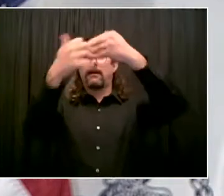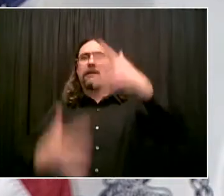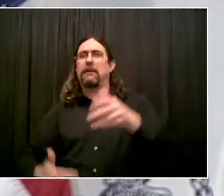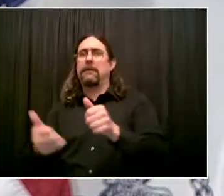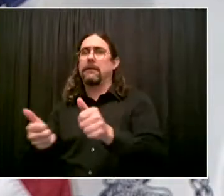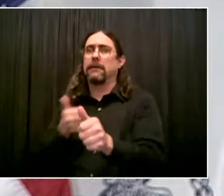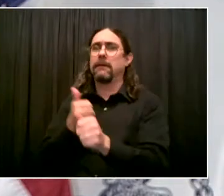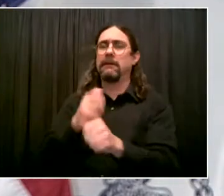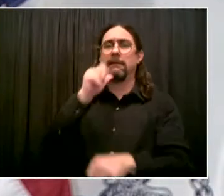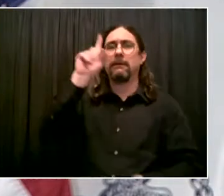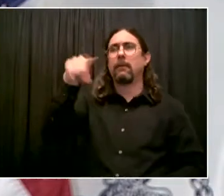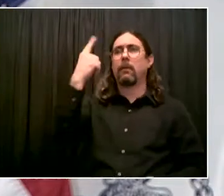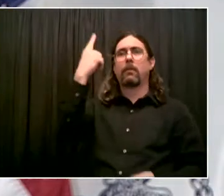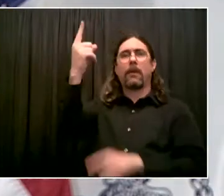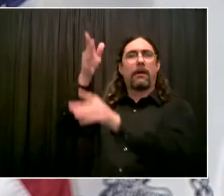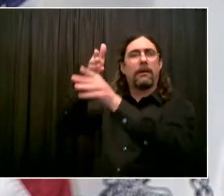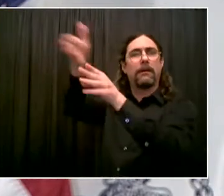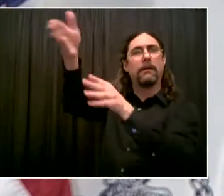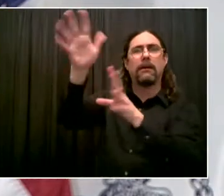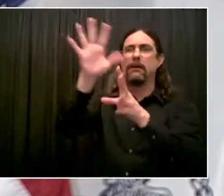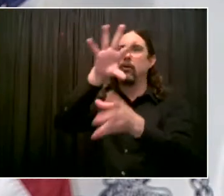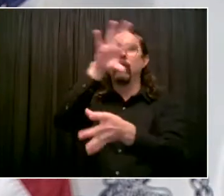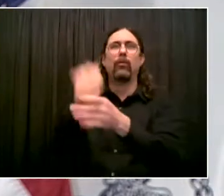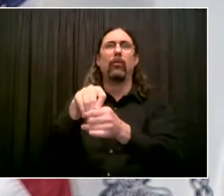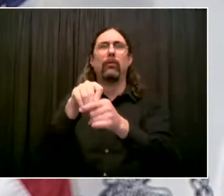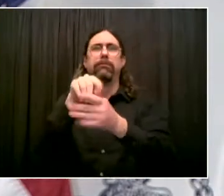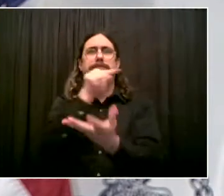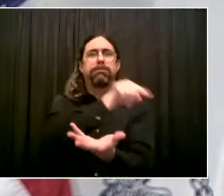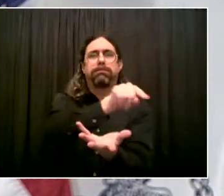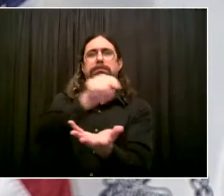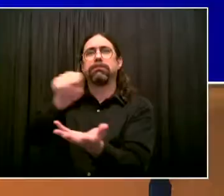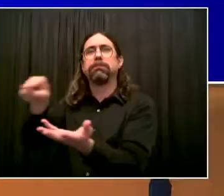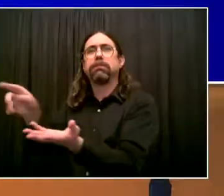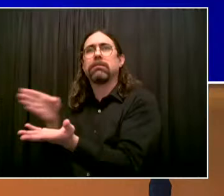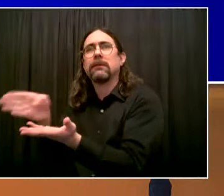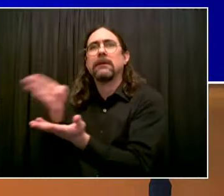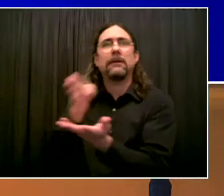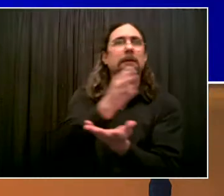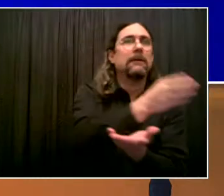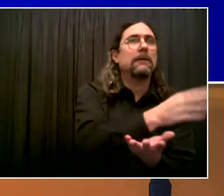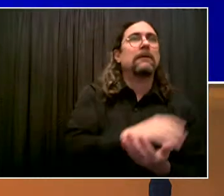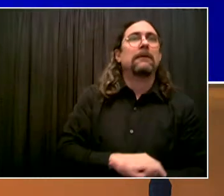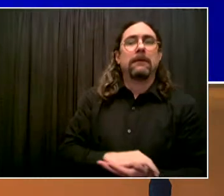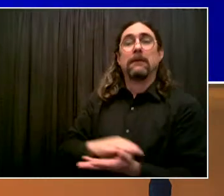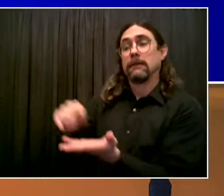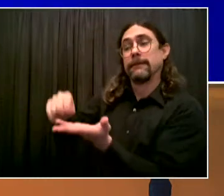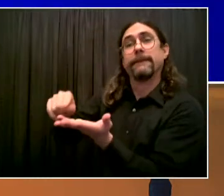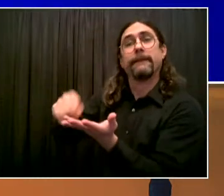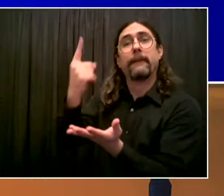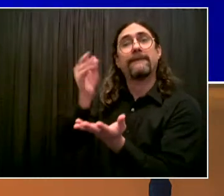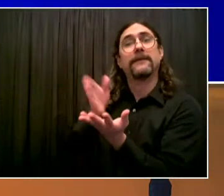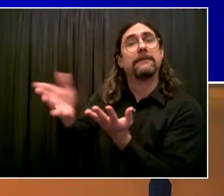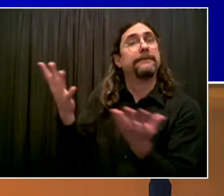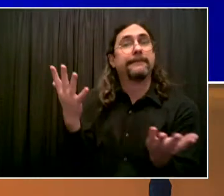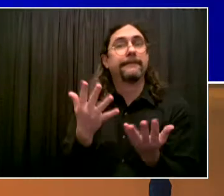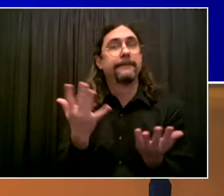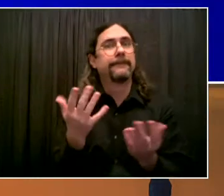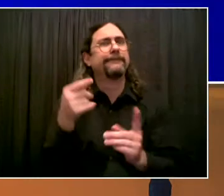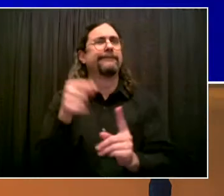CITY FORWARD. NOT NLOY Y BRINGING IT BACK BUT BRINGING IT BACK BETTER. ONE OF THE CRUCIAL ISSUES IS CONTINUING TO